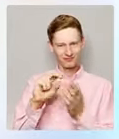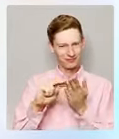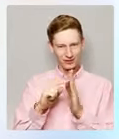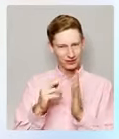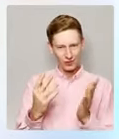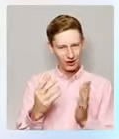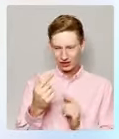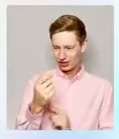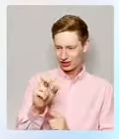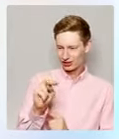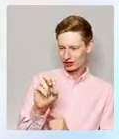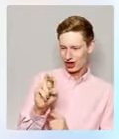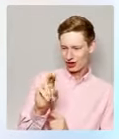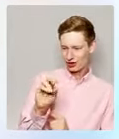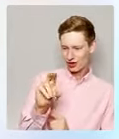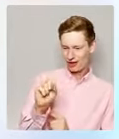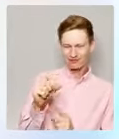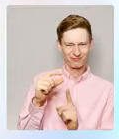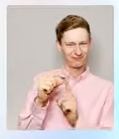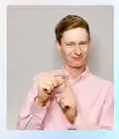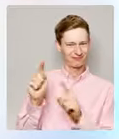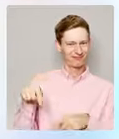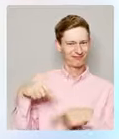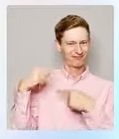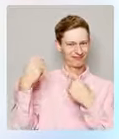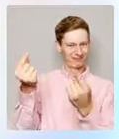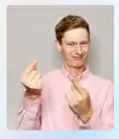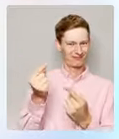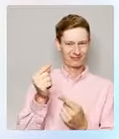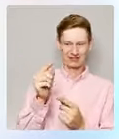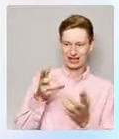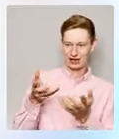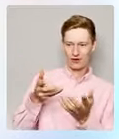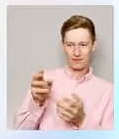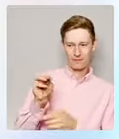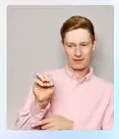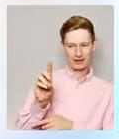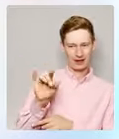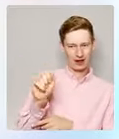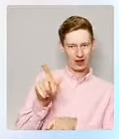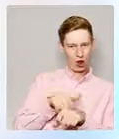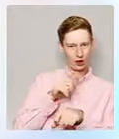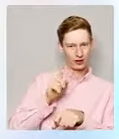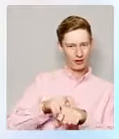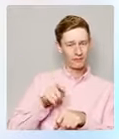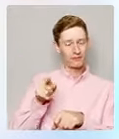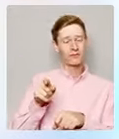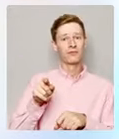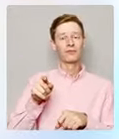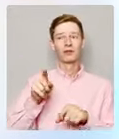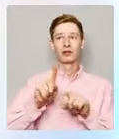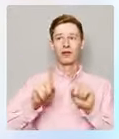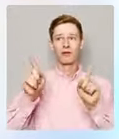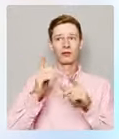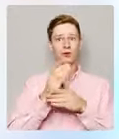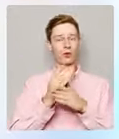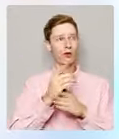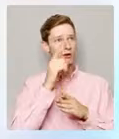It's my terminology for a concept that's been around in interactive media for decades. How do we reconcile the delta between what a user wants to do,